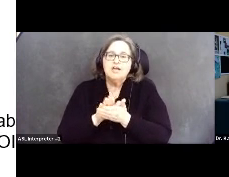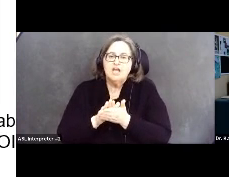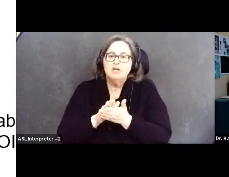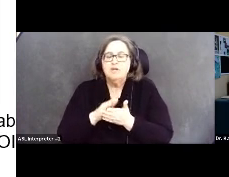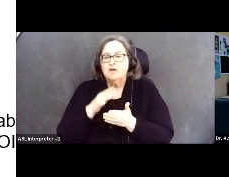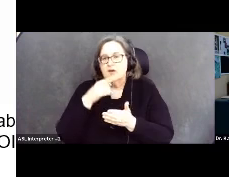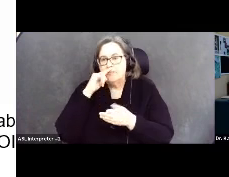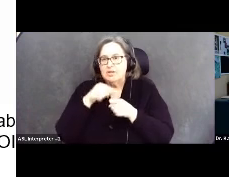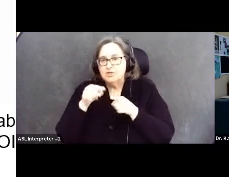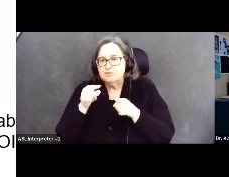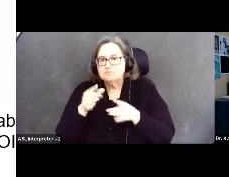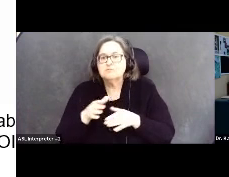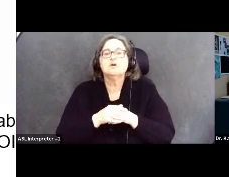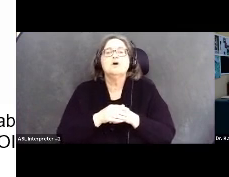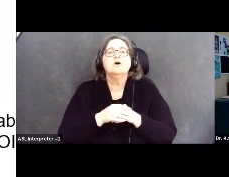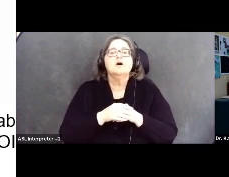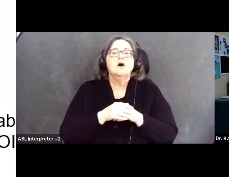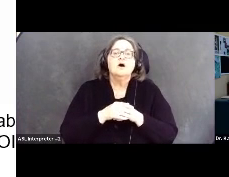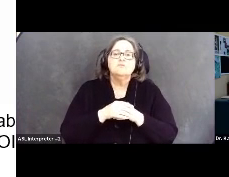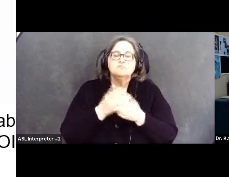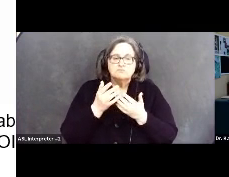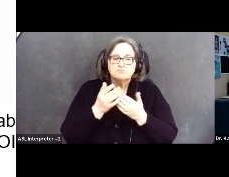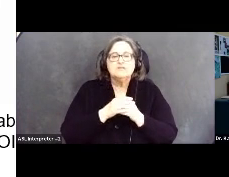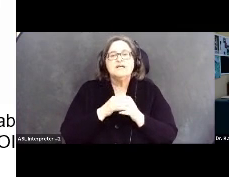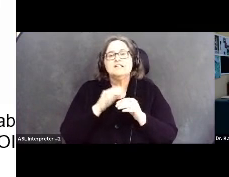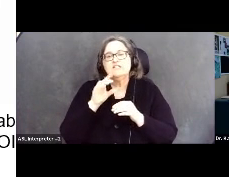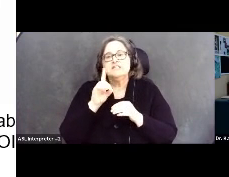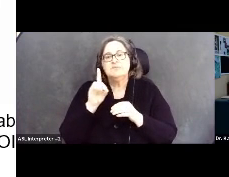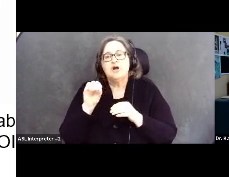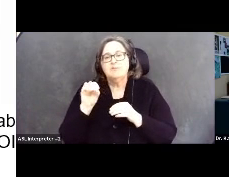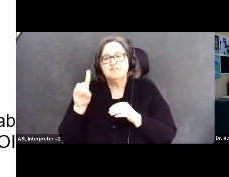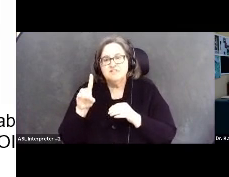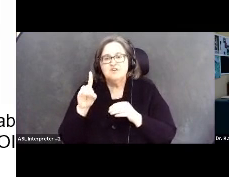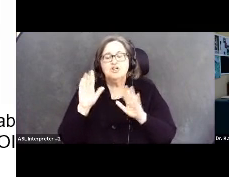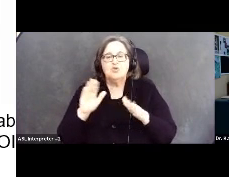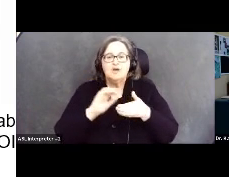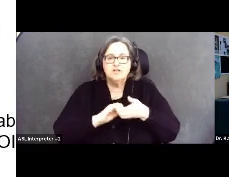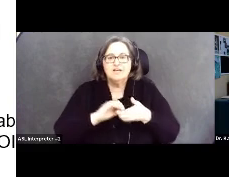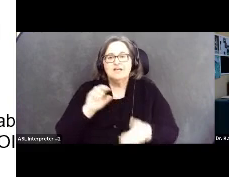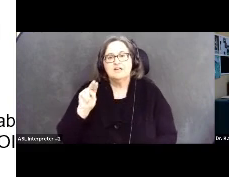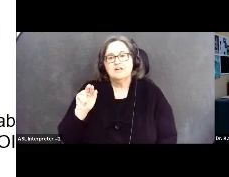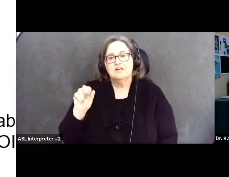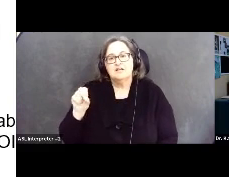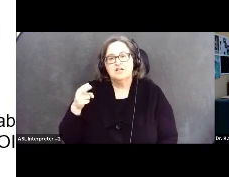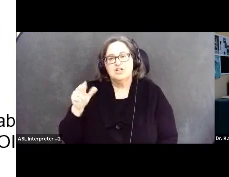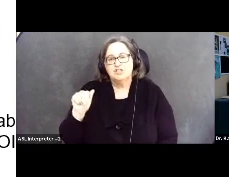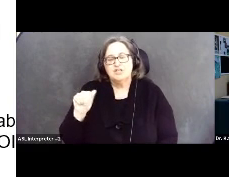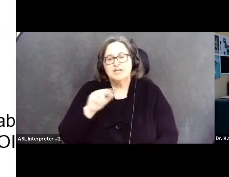the department of defense, some great partners, NASHIA is here the national association of state